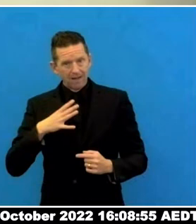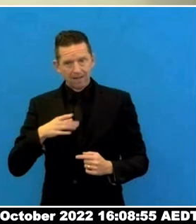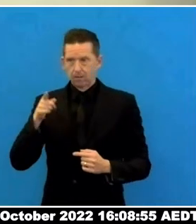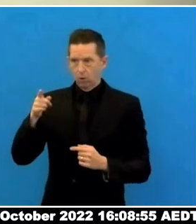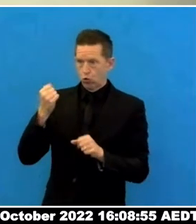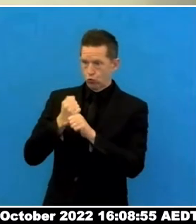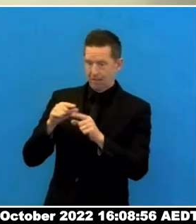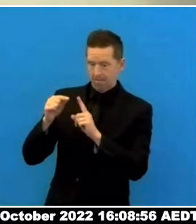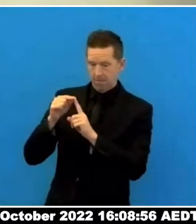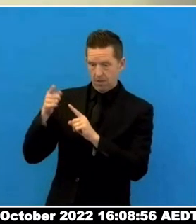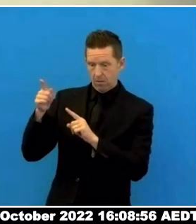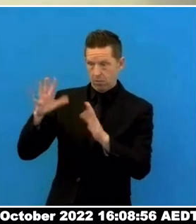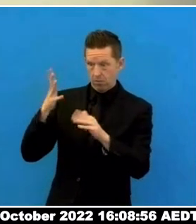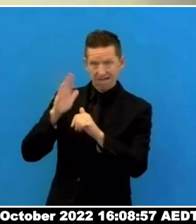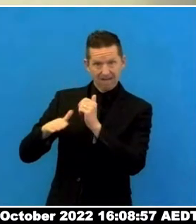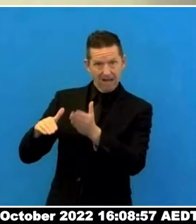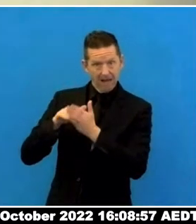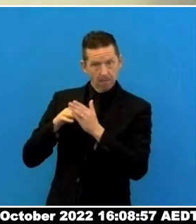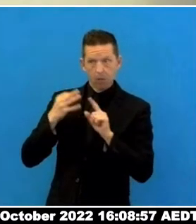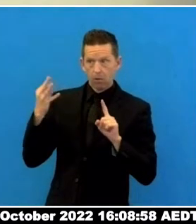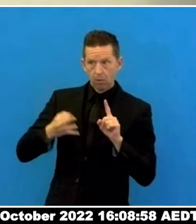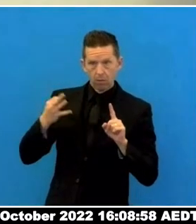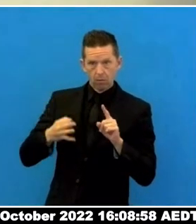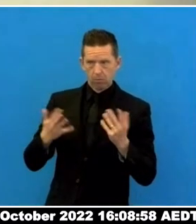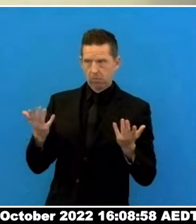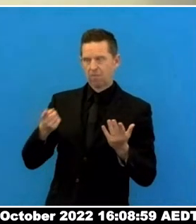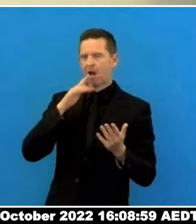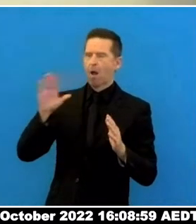They say it's taking a lot of time. We are unable to help.